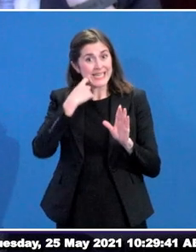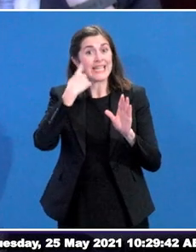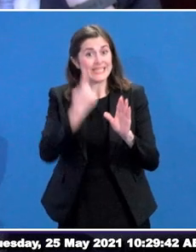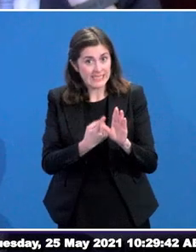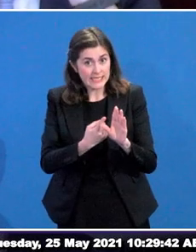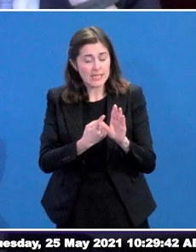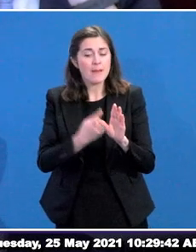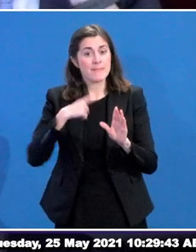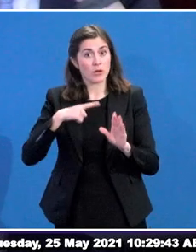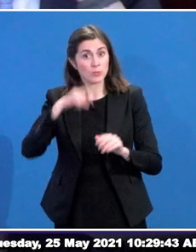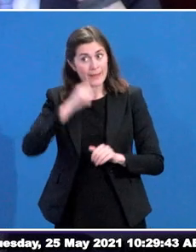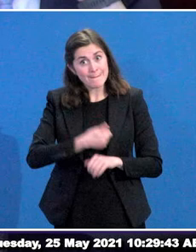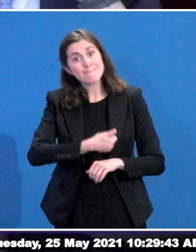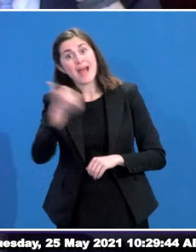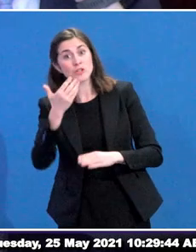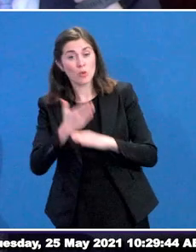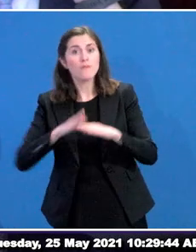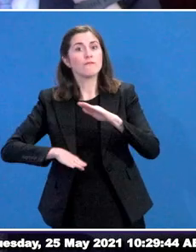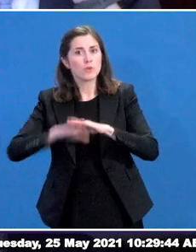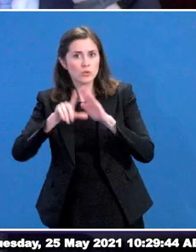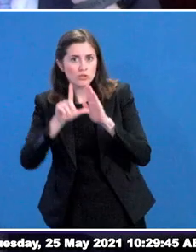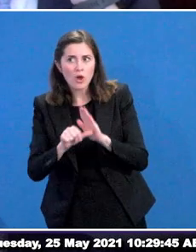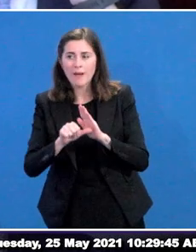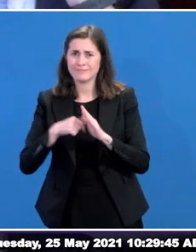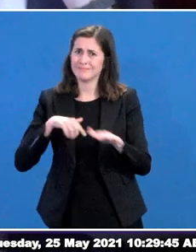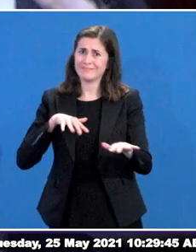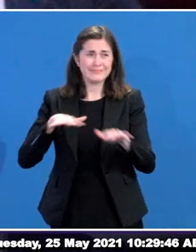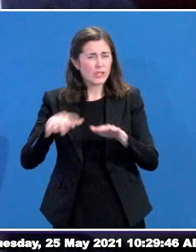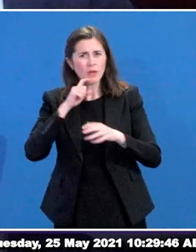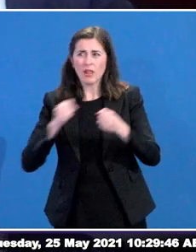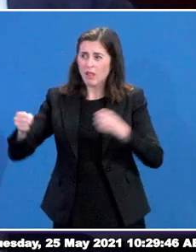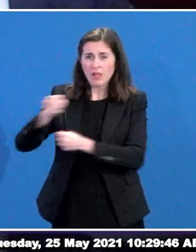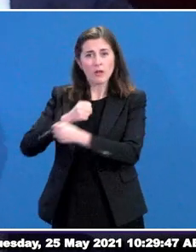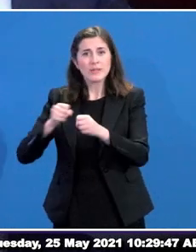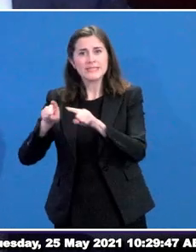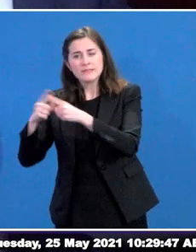full-time because I'm gonna have a rotating roster and I won't have that exact same day.